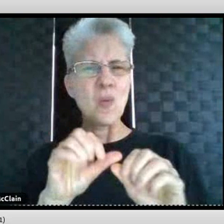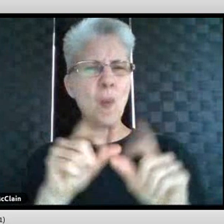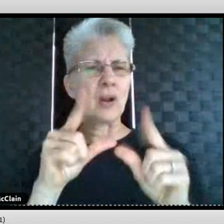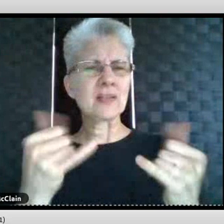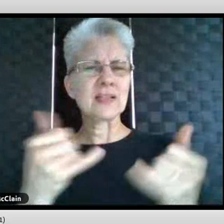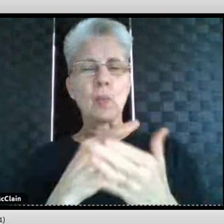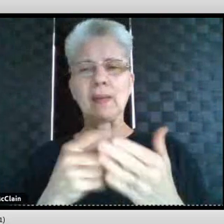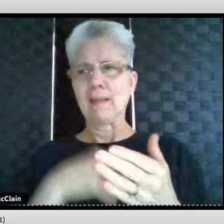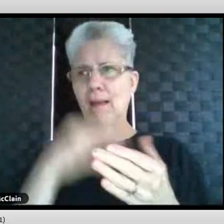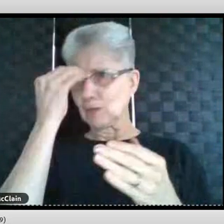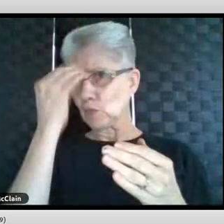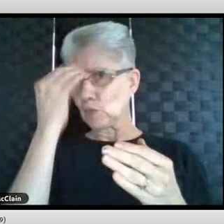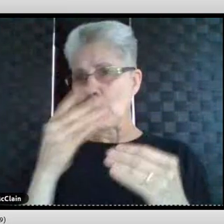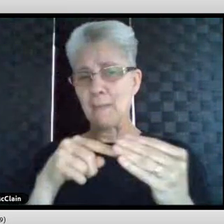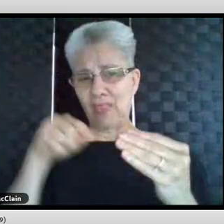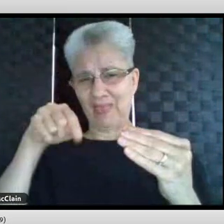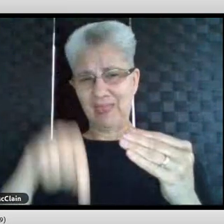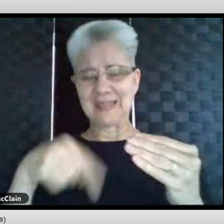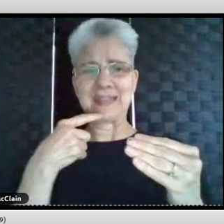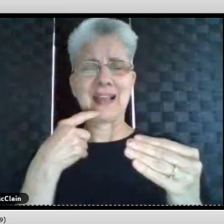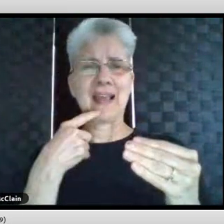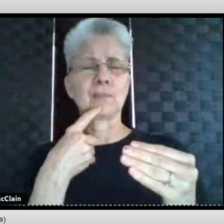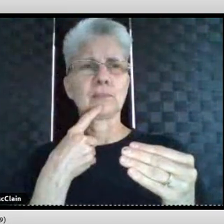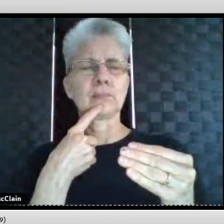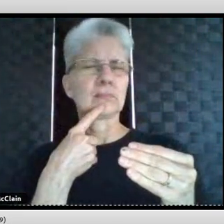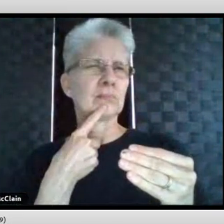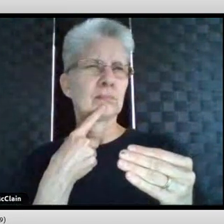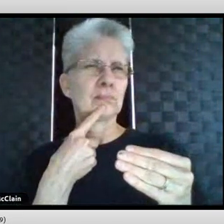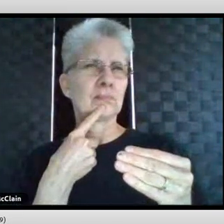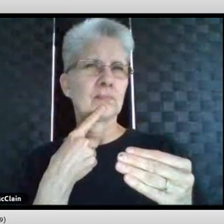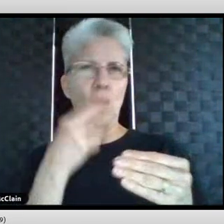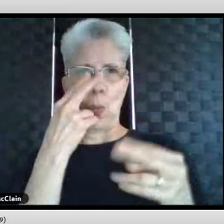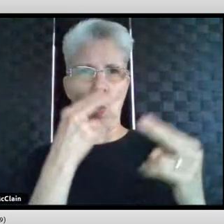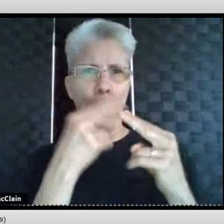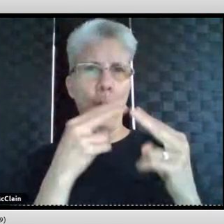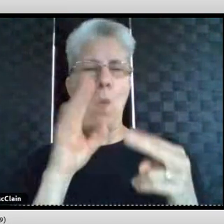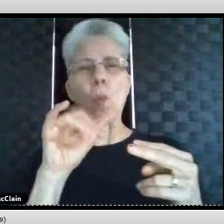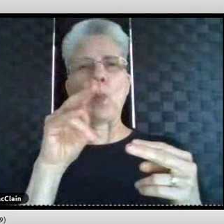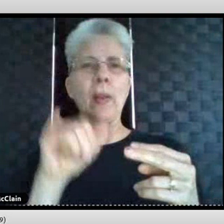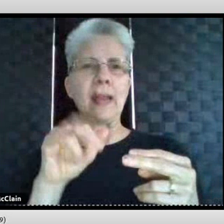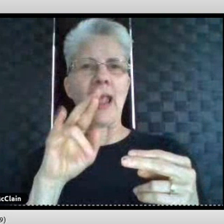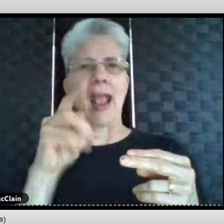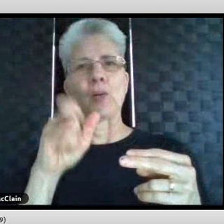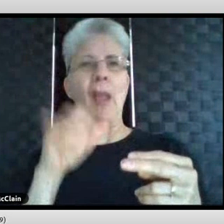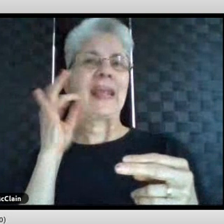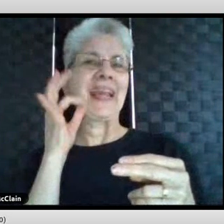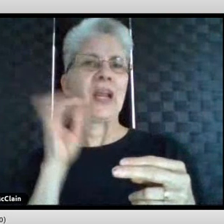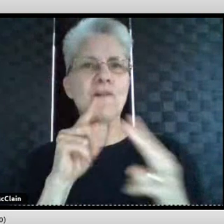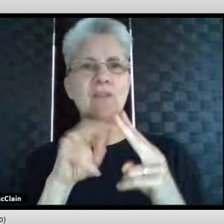and I told him about this one, and he said, "Winnie and Gray Kitty are very upset about the name."